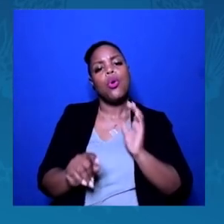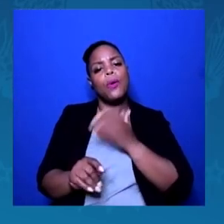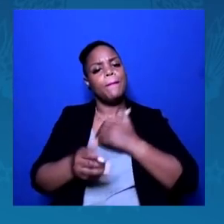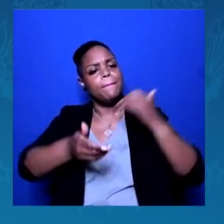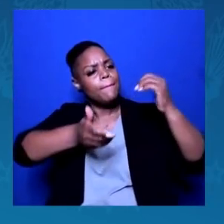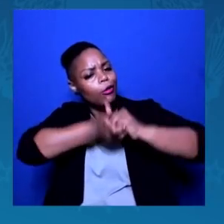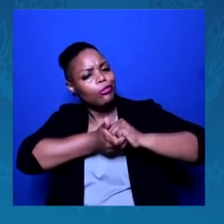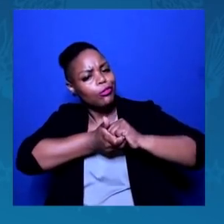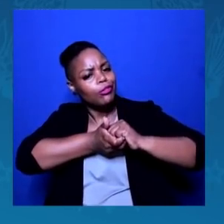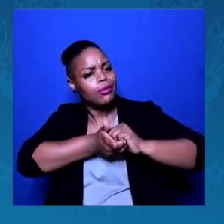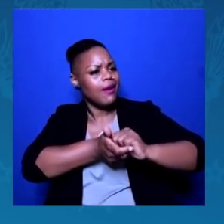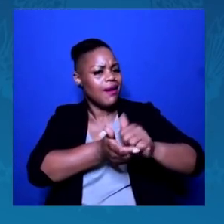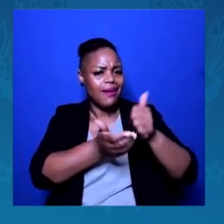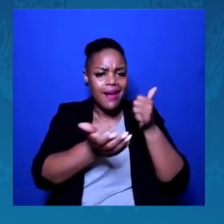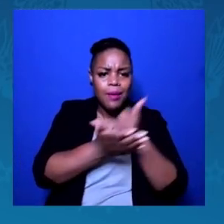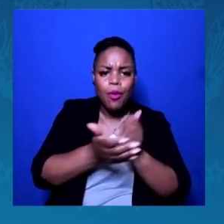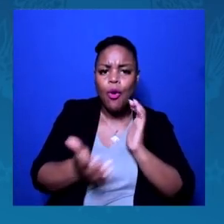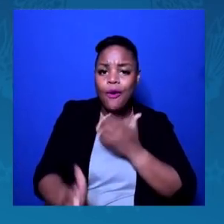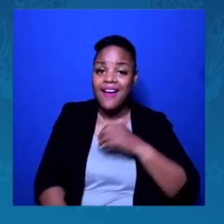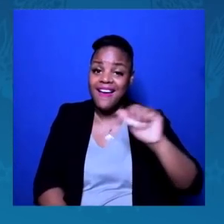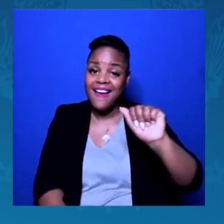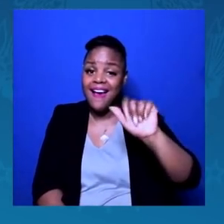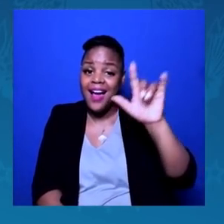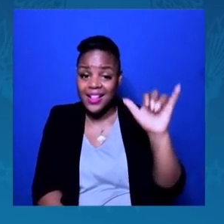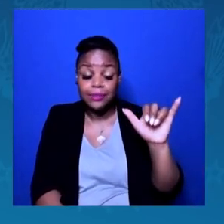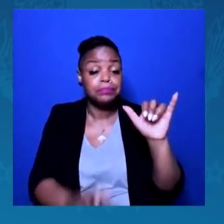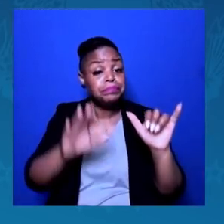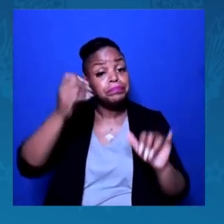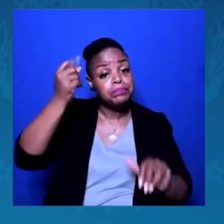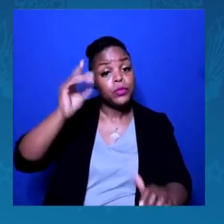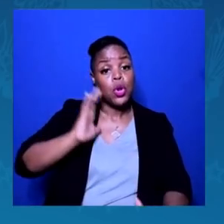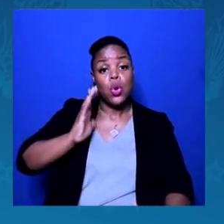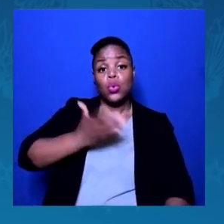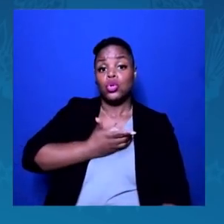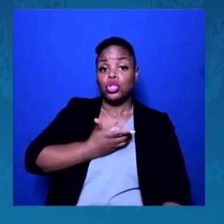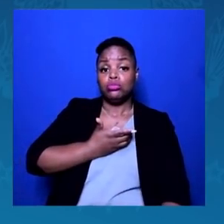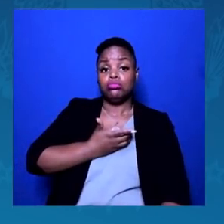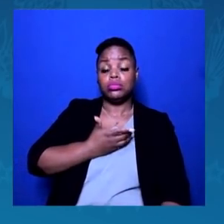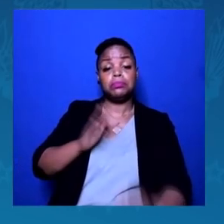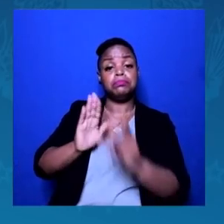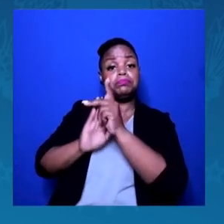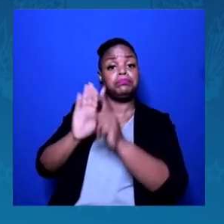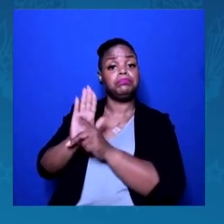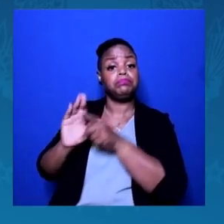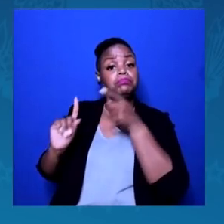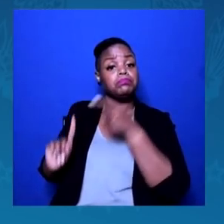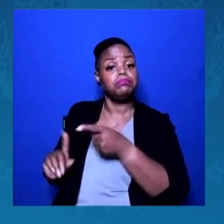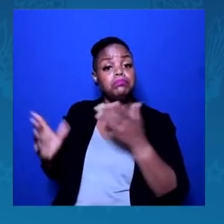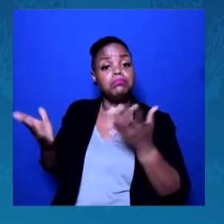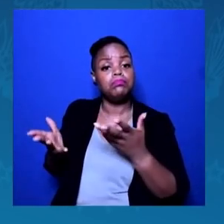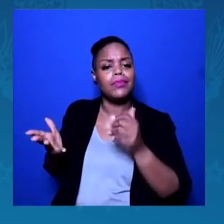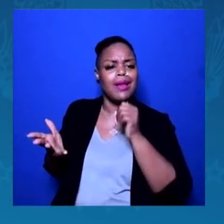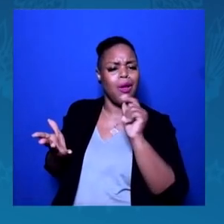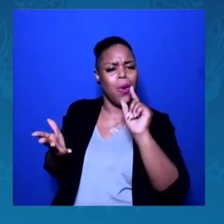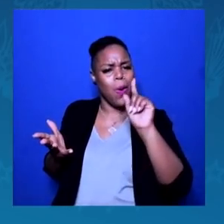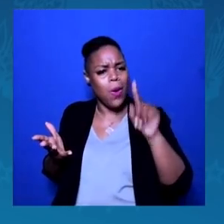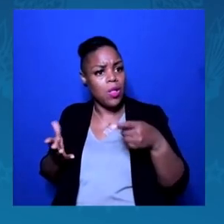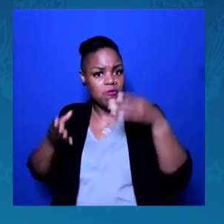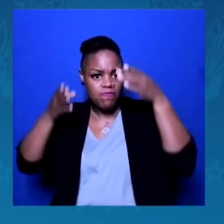But our policy is much broader than the South China Sea and the partnership that we have here in Southeast Asia again,